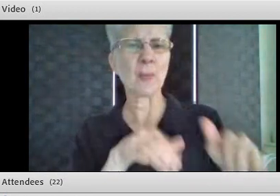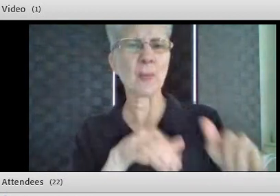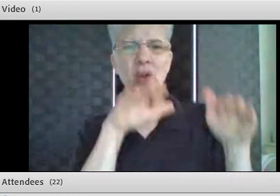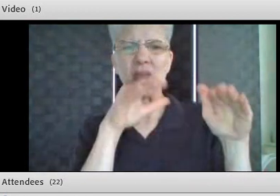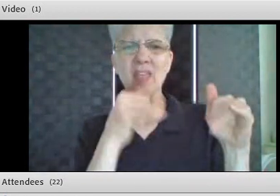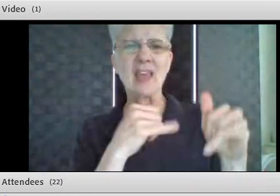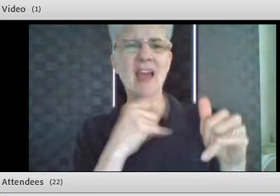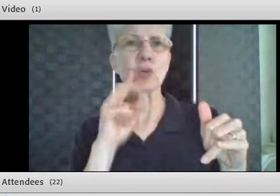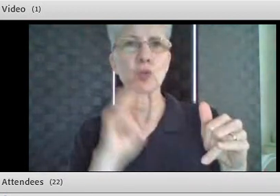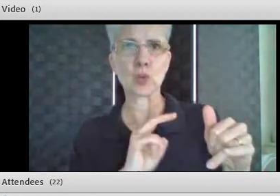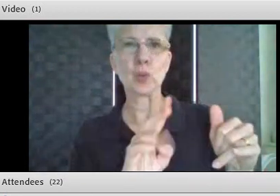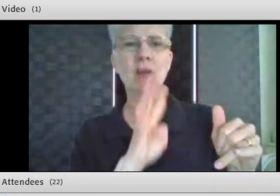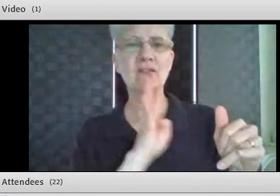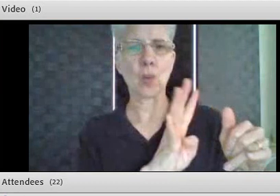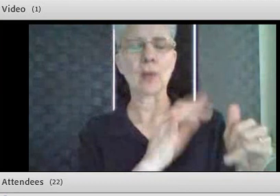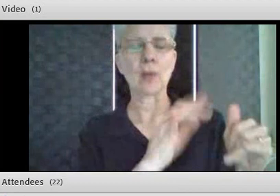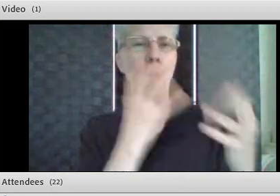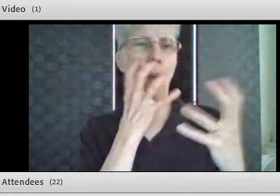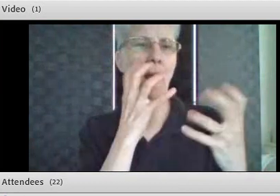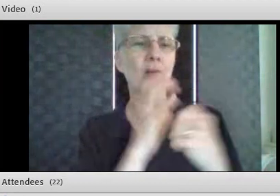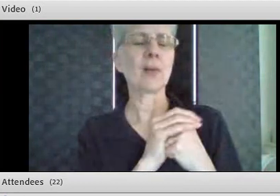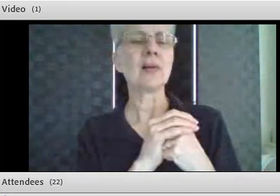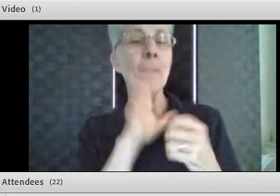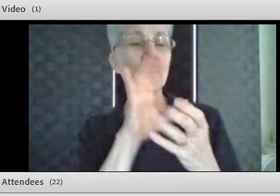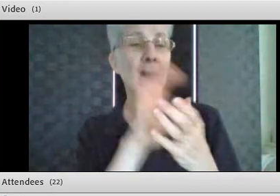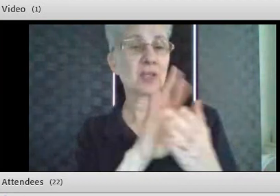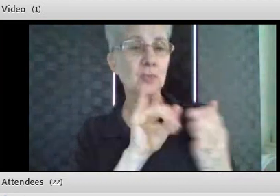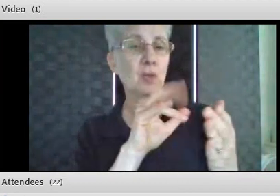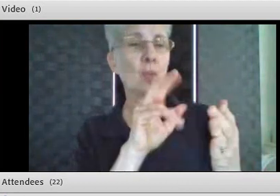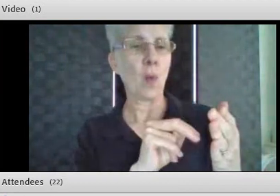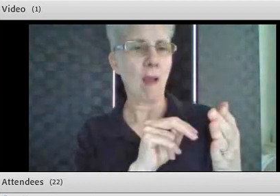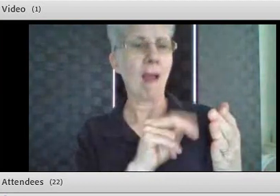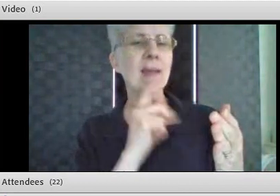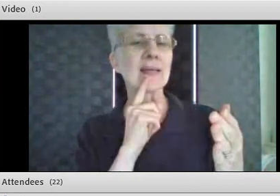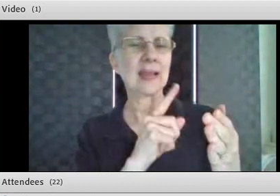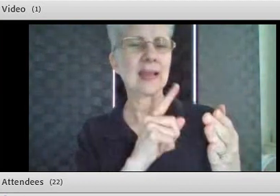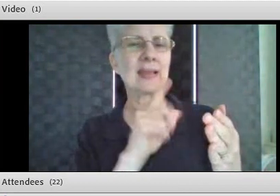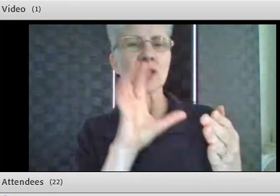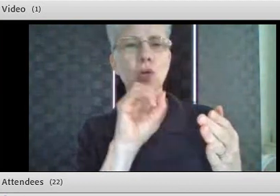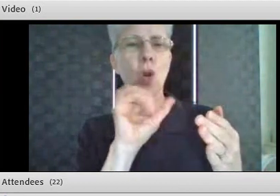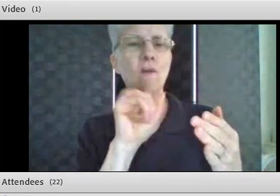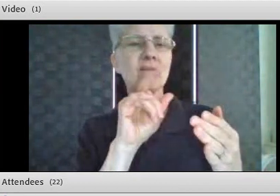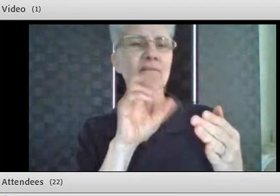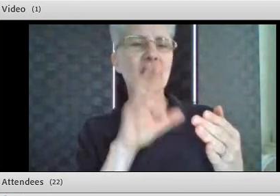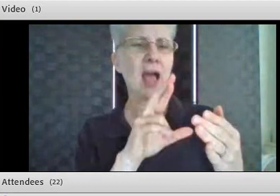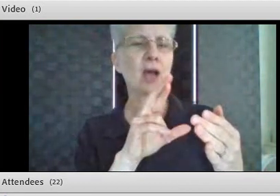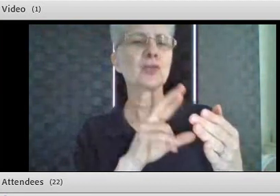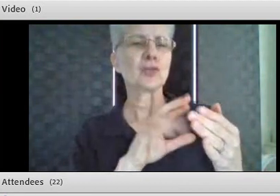They're 2 and 4 now. Ugh. So my husband, Ryan, he is the cofounder and S.T.E.M. guru here at Full S.T.E.A.M. Ahead.